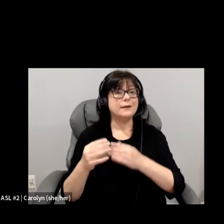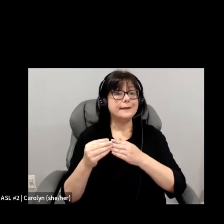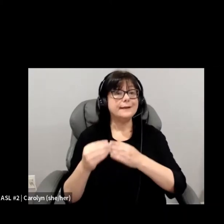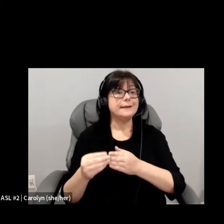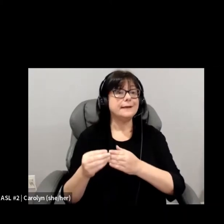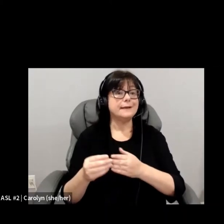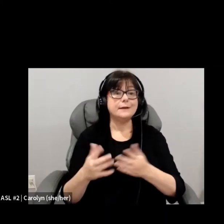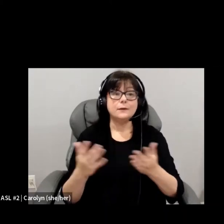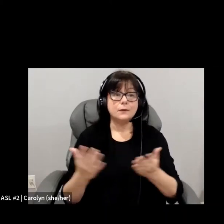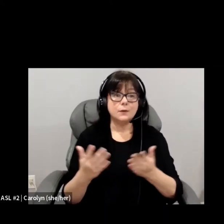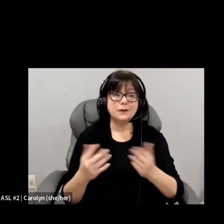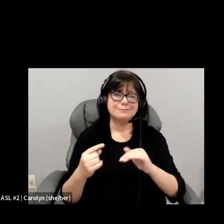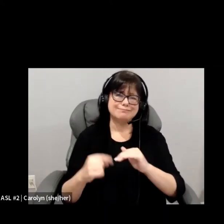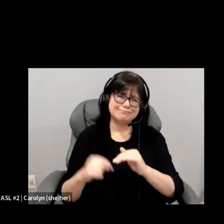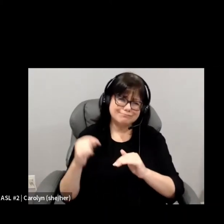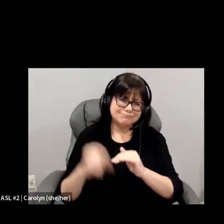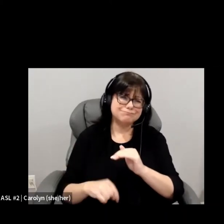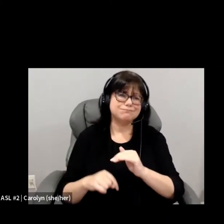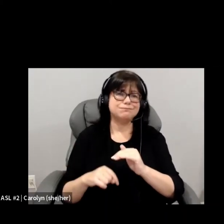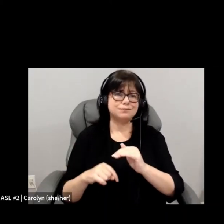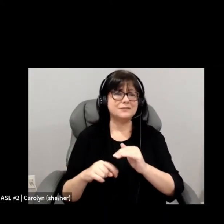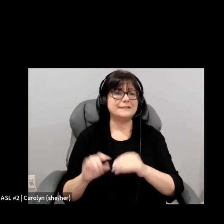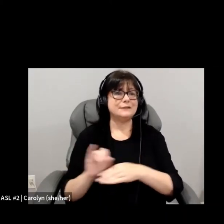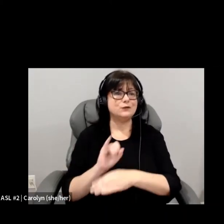LAW INTENSIVE INTERNSHIP.